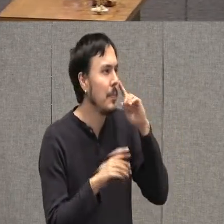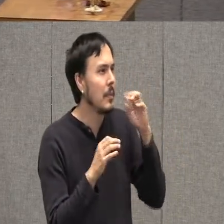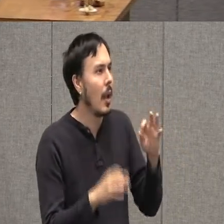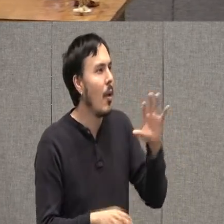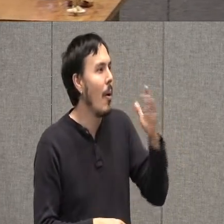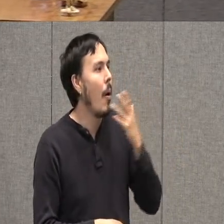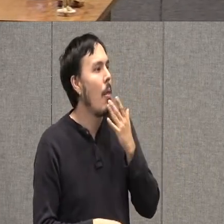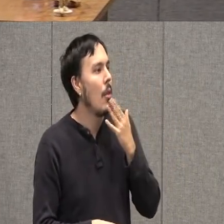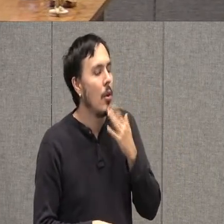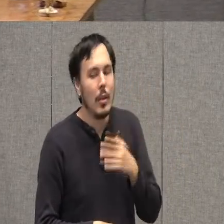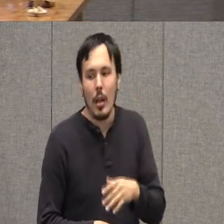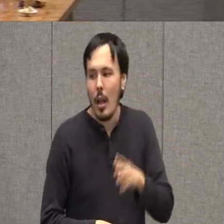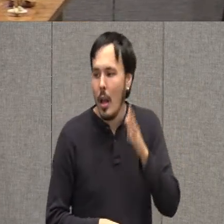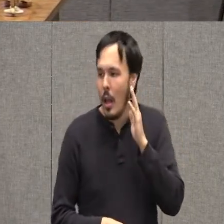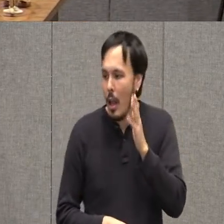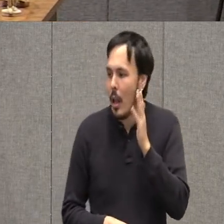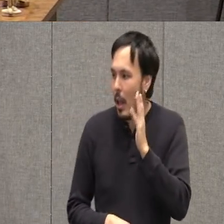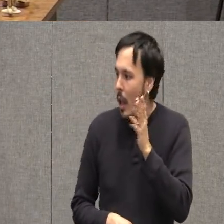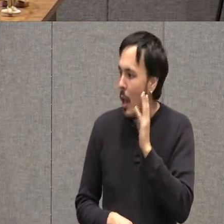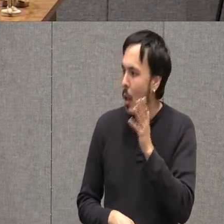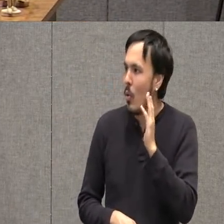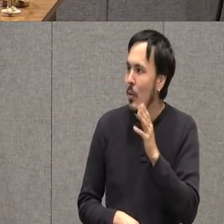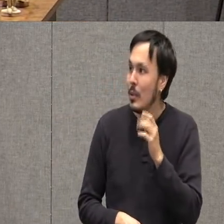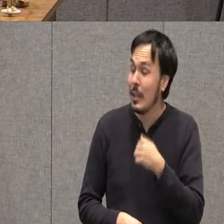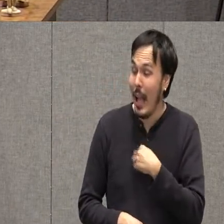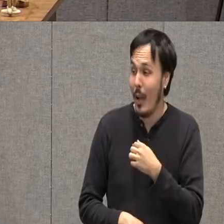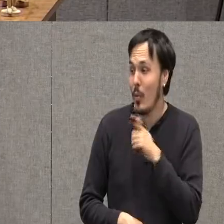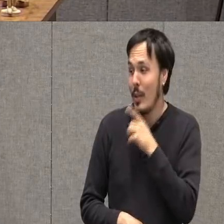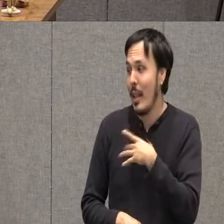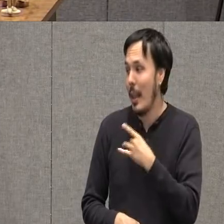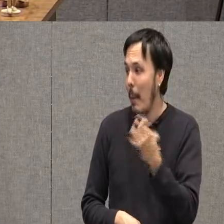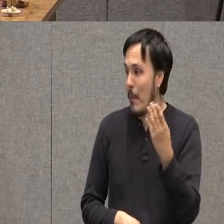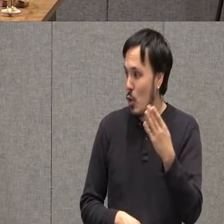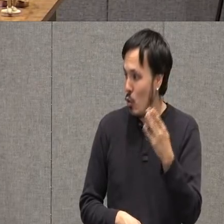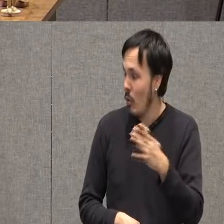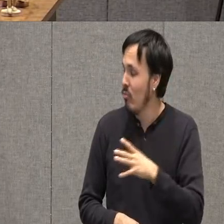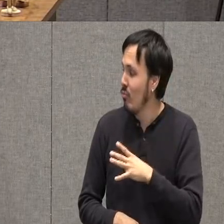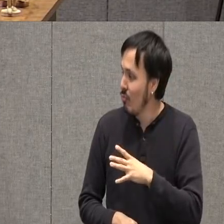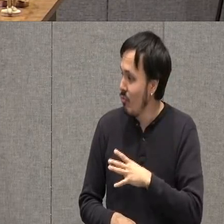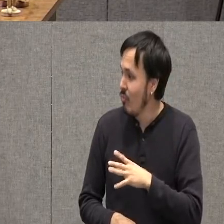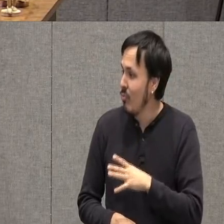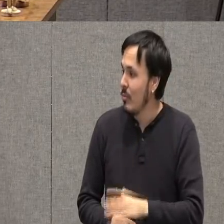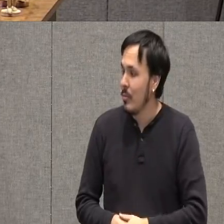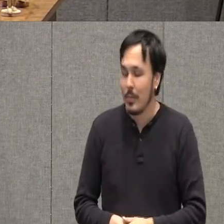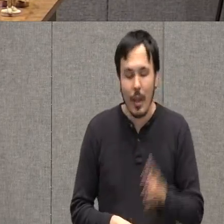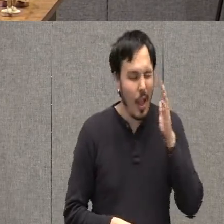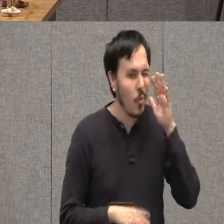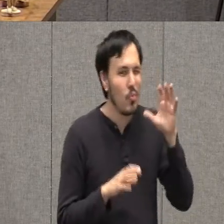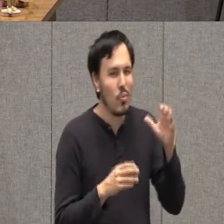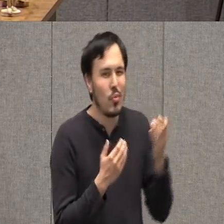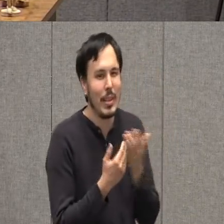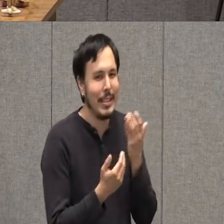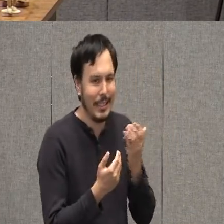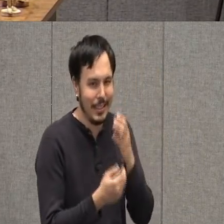Okay, I'll do blue, I really love blue. So that's fine. I'll do real easy. Okay. - Okay?